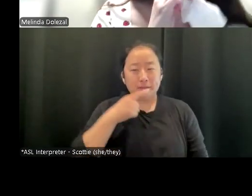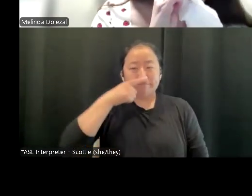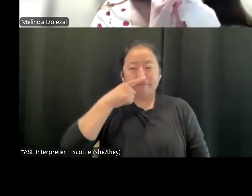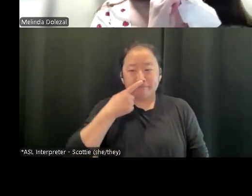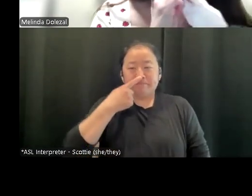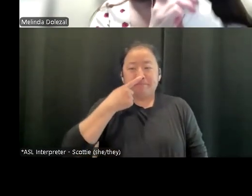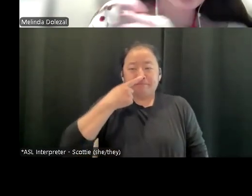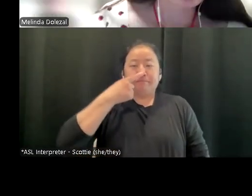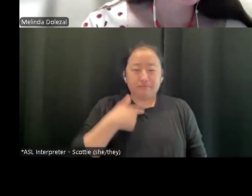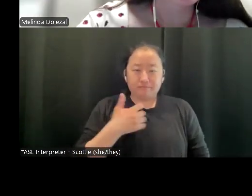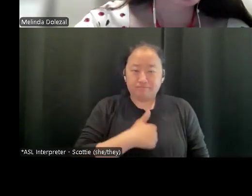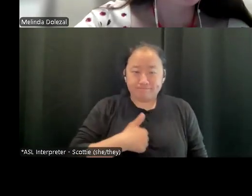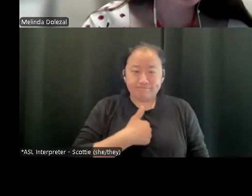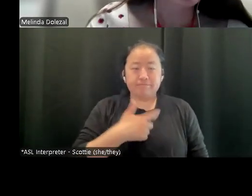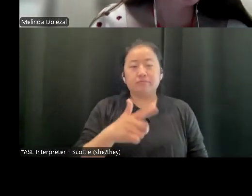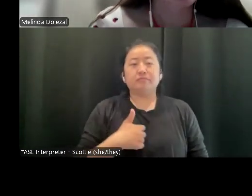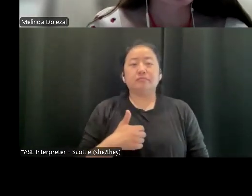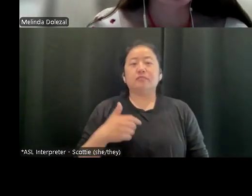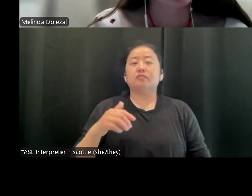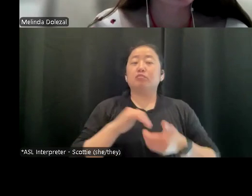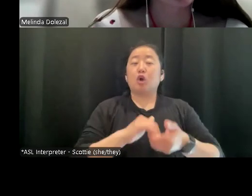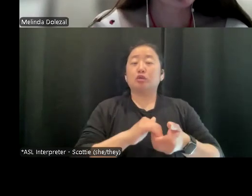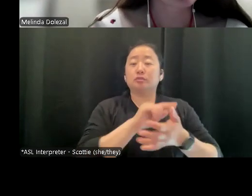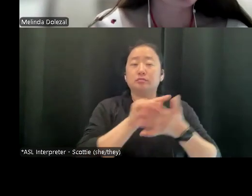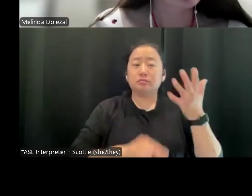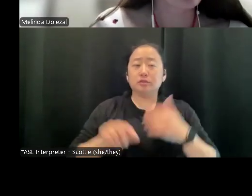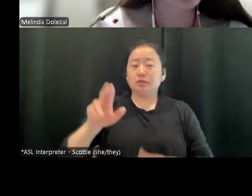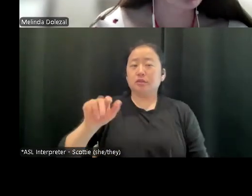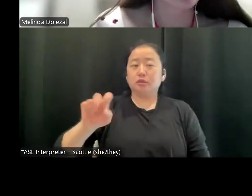Through these partnerships, the Utah AT program strives to create a diverse and inclusive range of